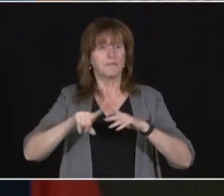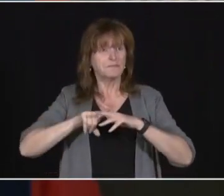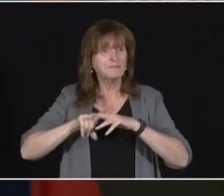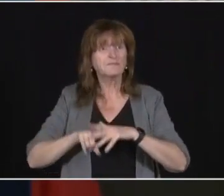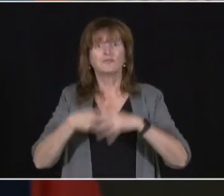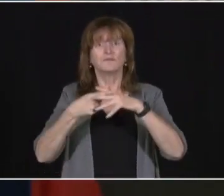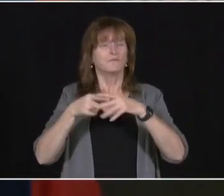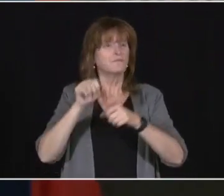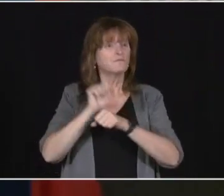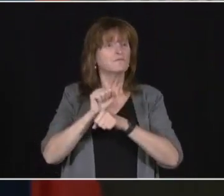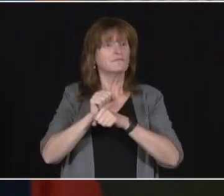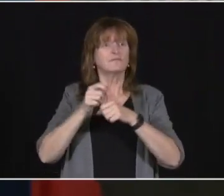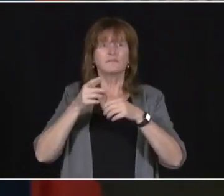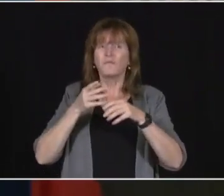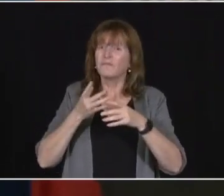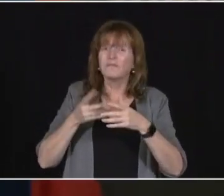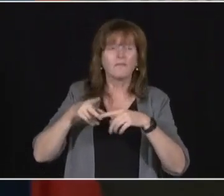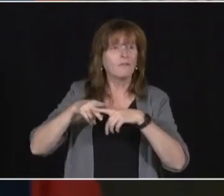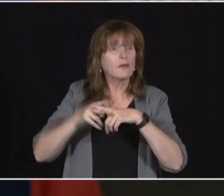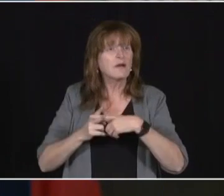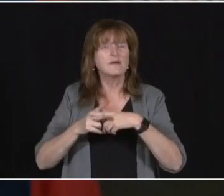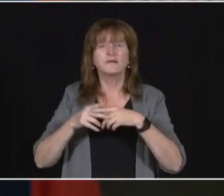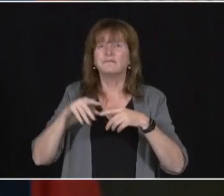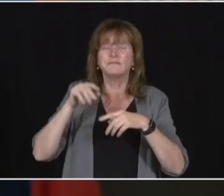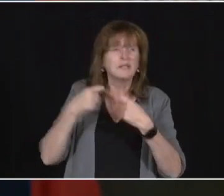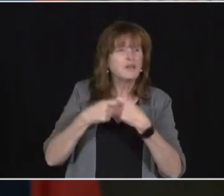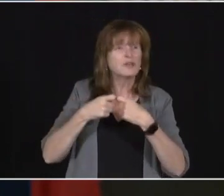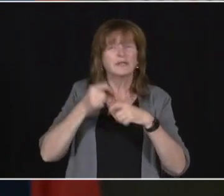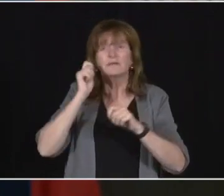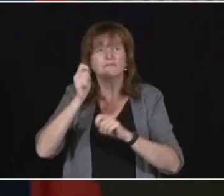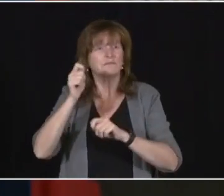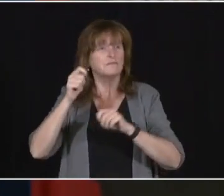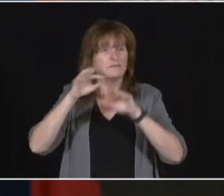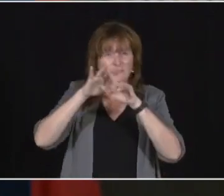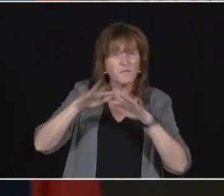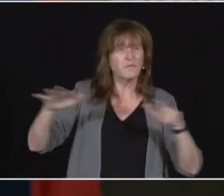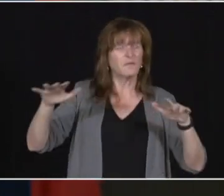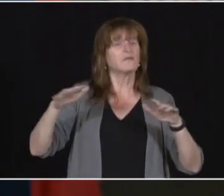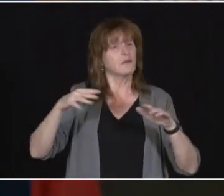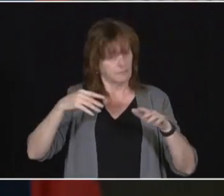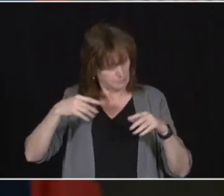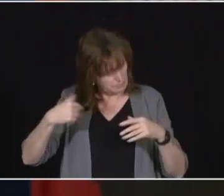For all the women and men entering trades, we are creating a new grant to help you get started.